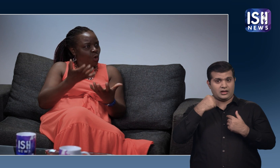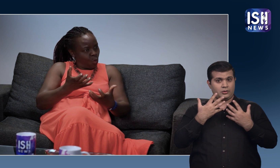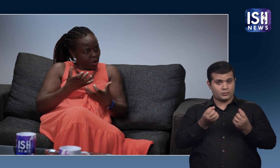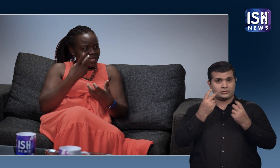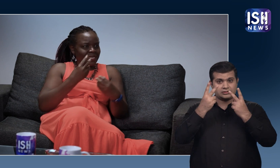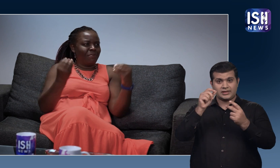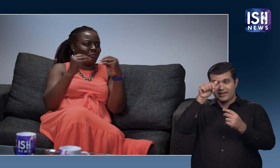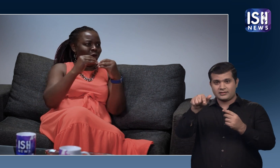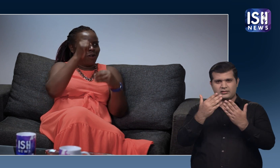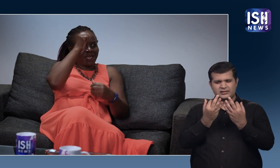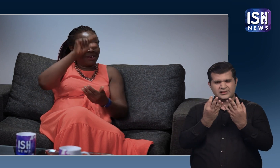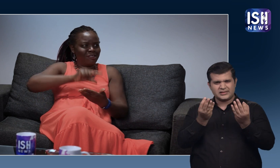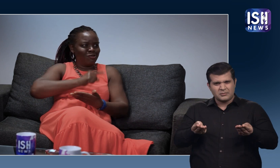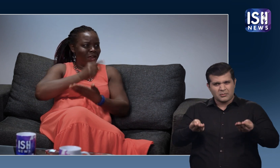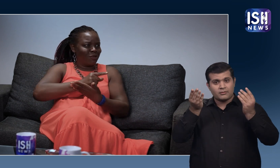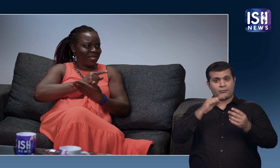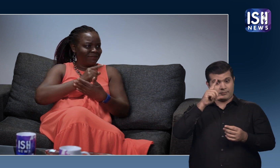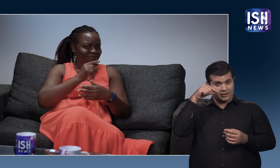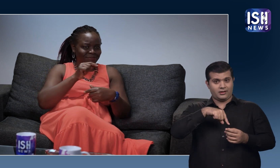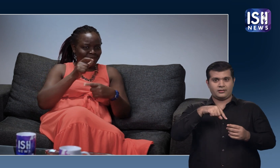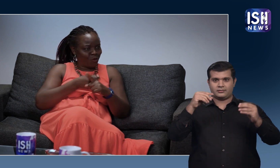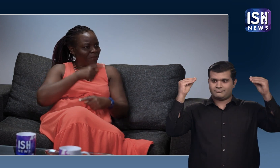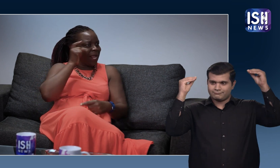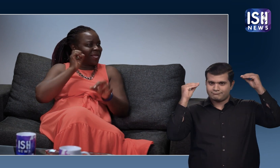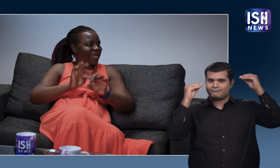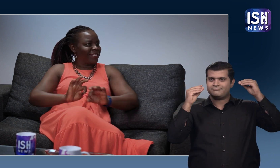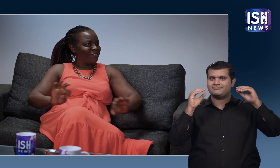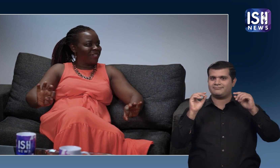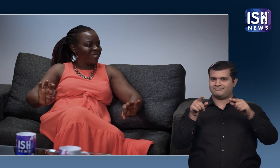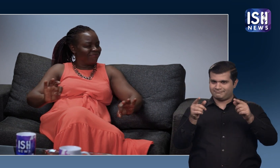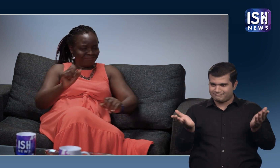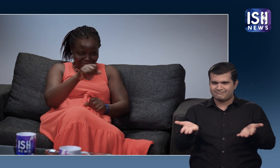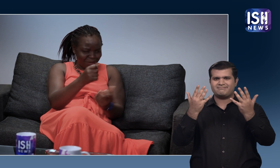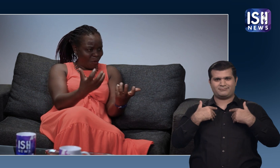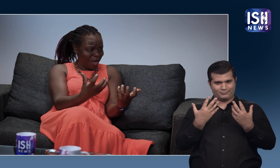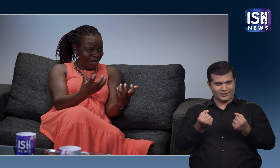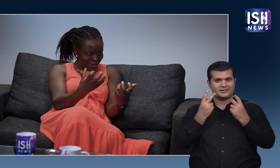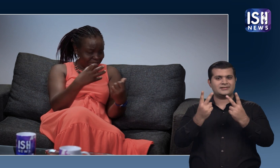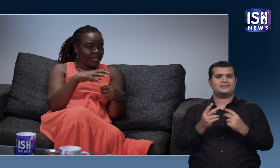Gallaudet wanted to see more of Indian students graduating with degrees. Yes, it wanted.